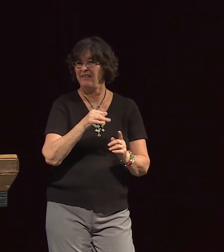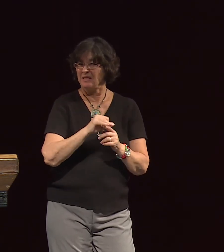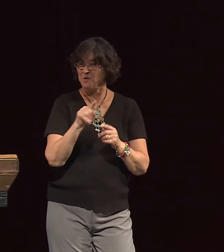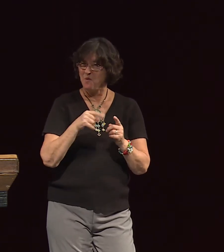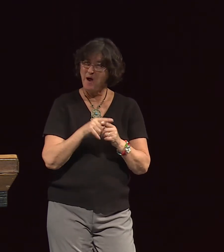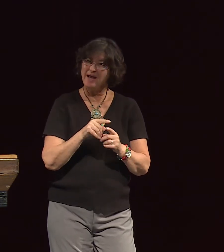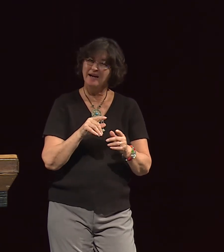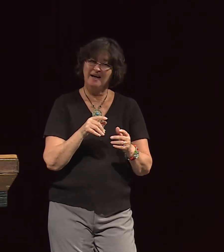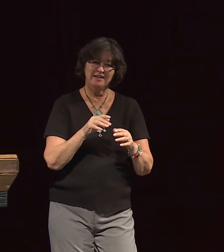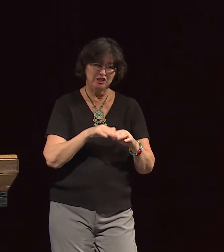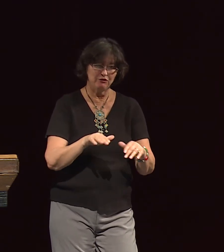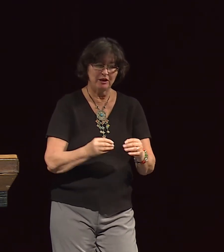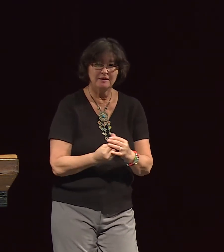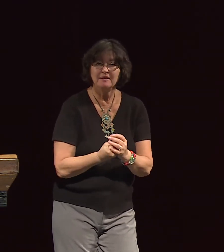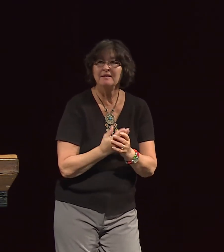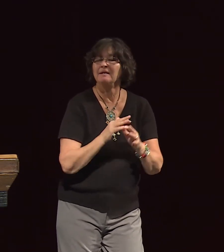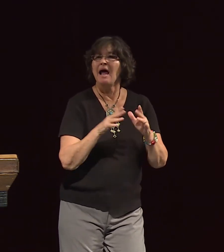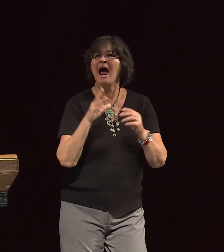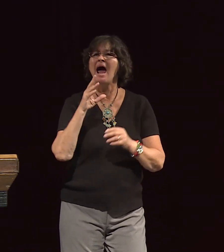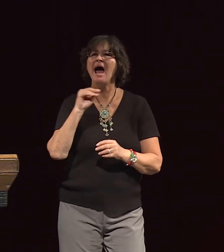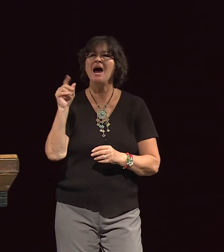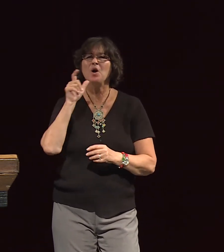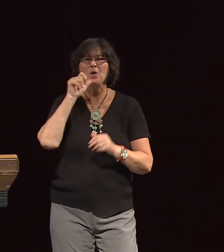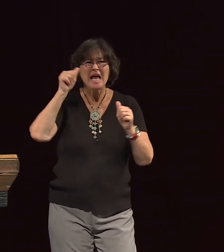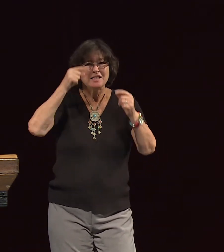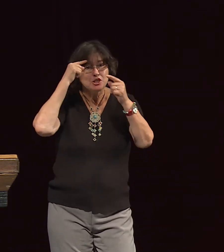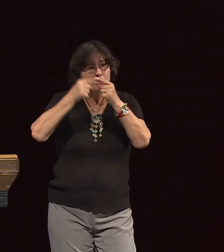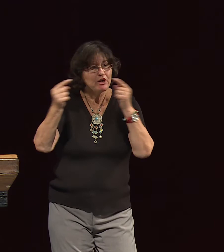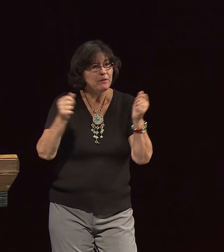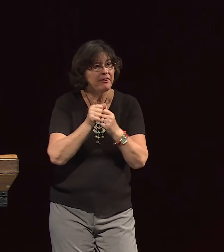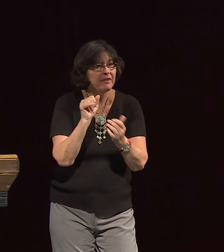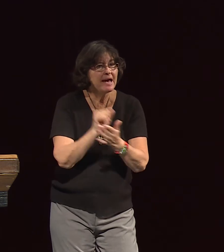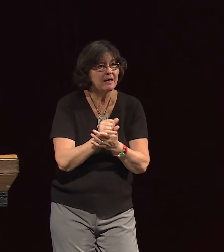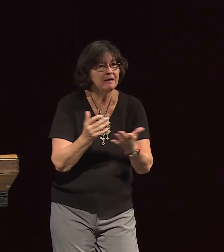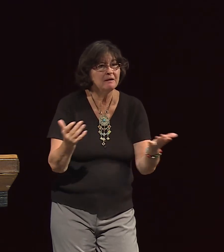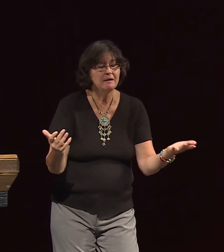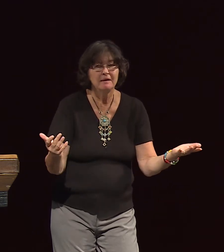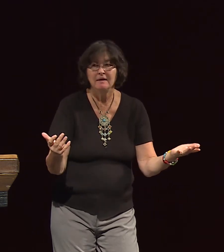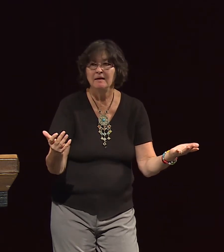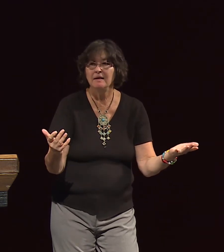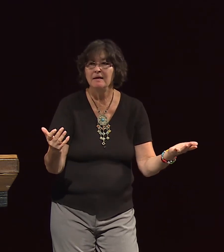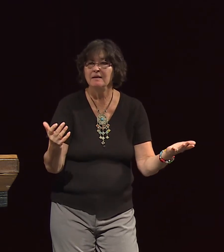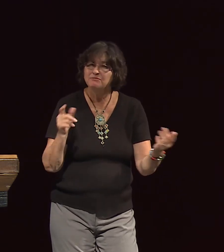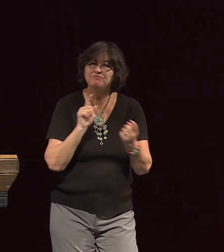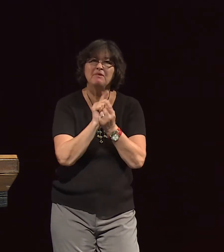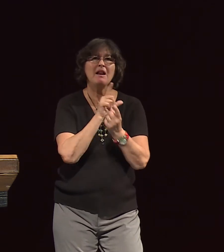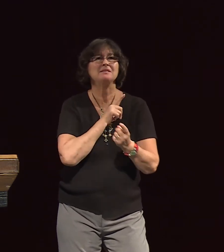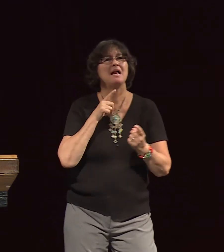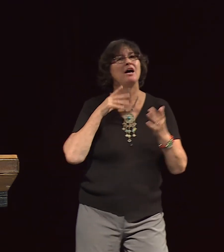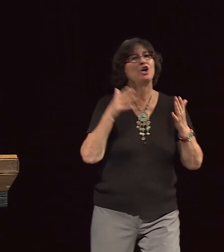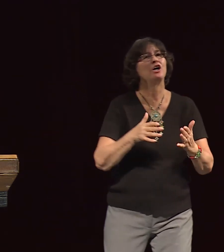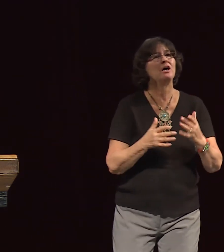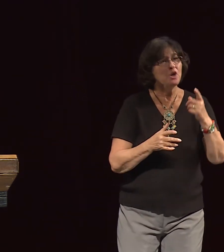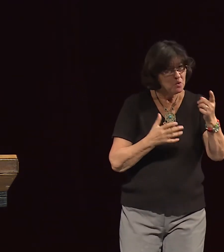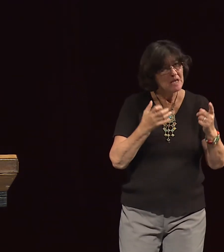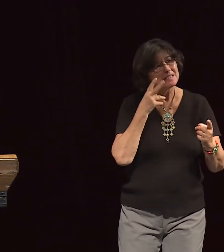between ages zero and 5. And honestly, how can anyone disagree with that?